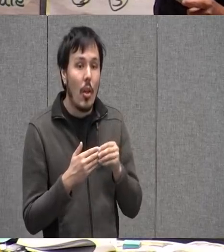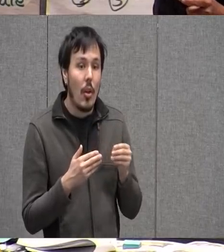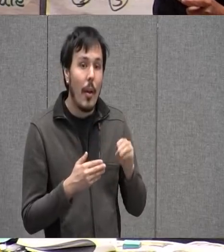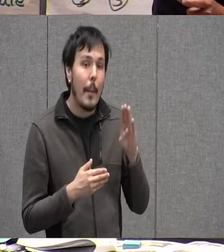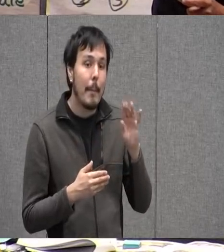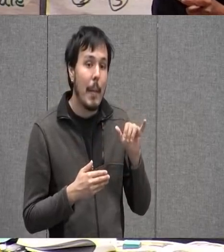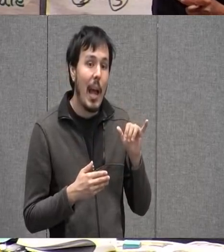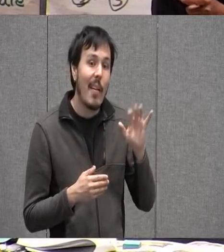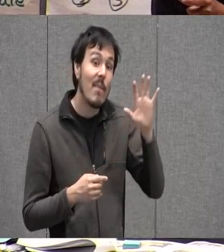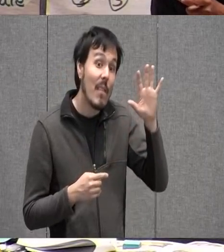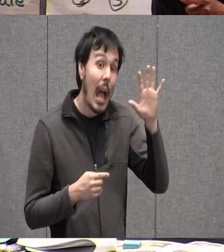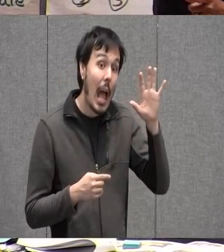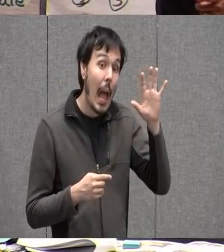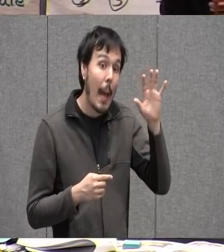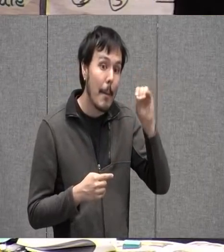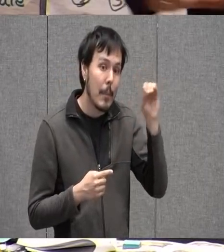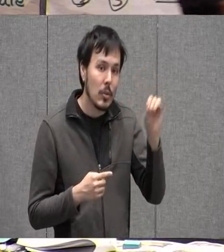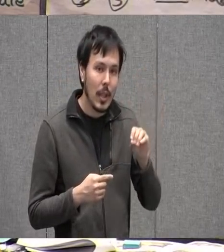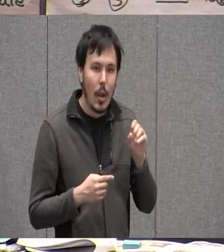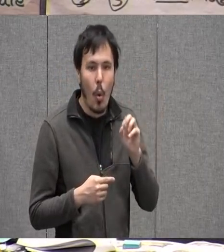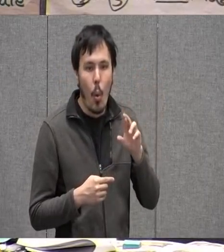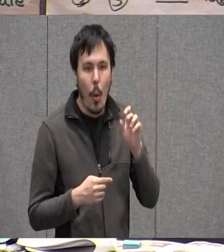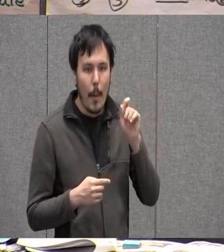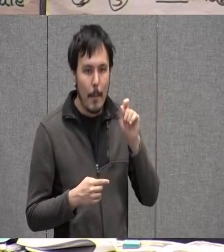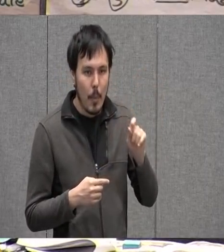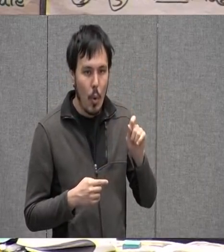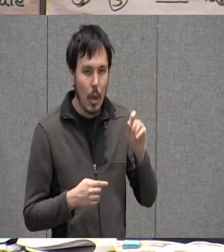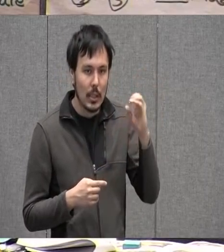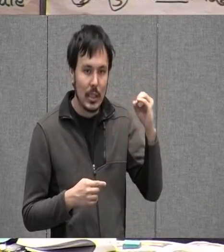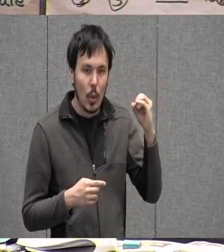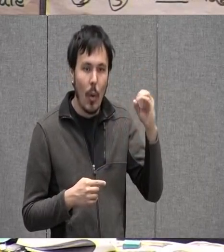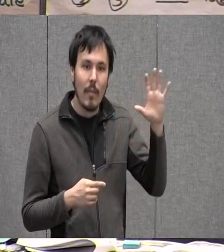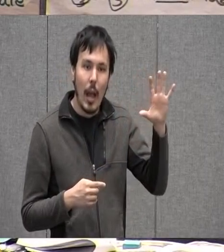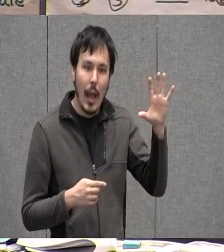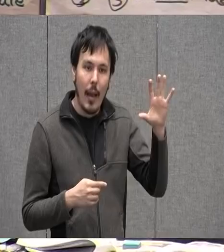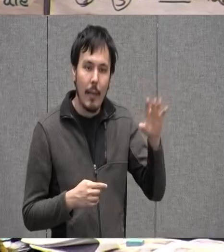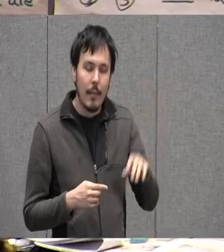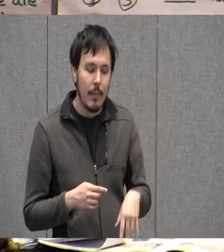5% or .05, which we write as a decimal, right?